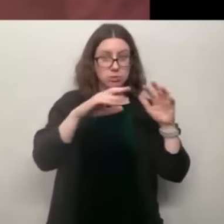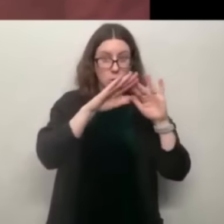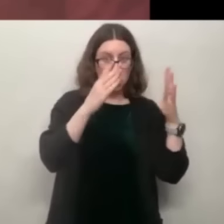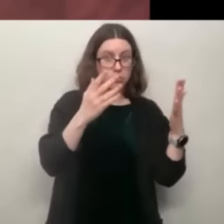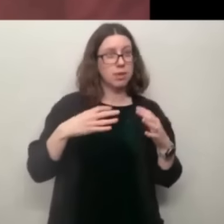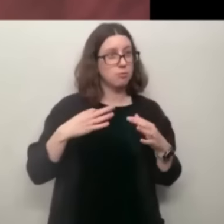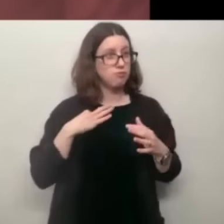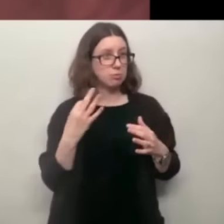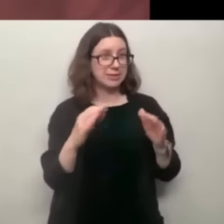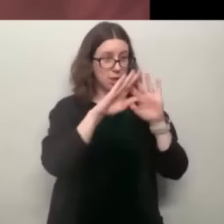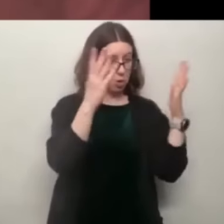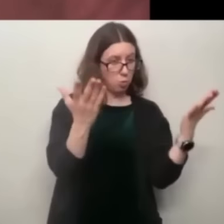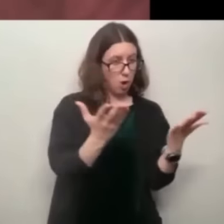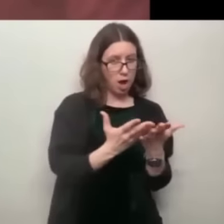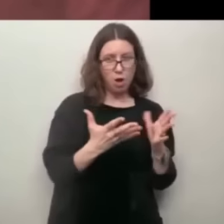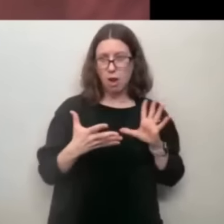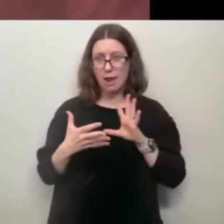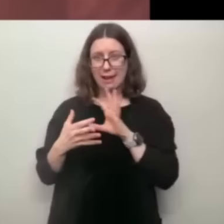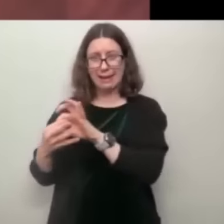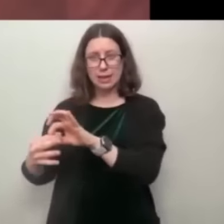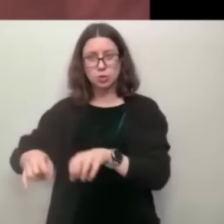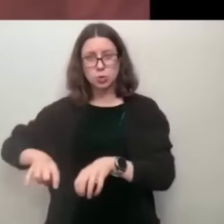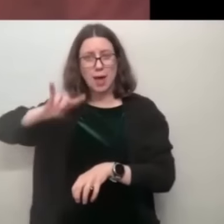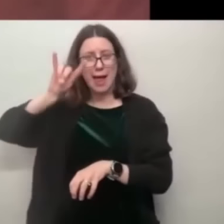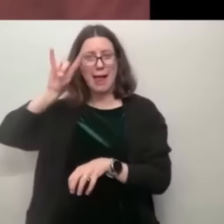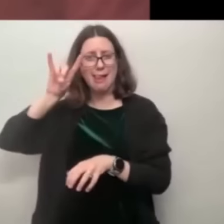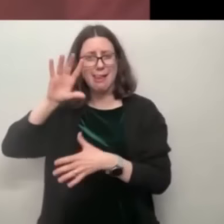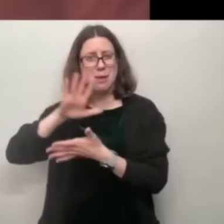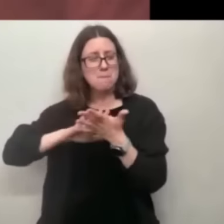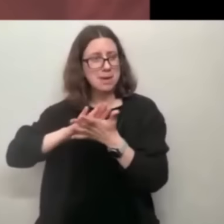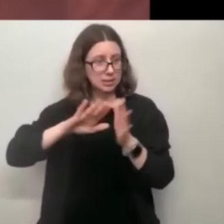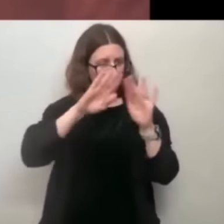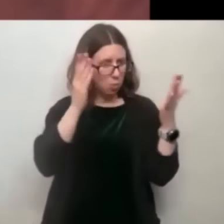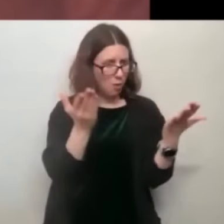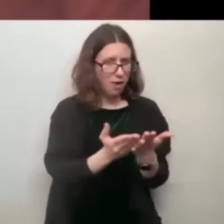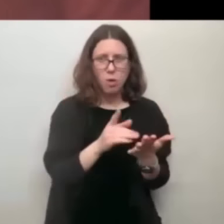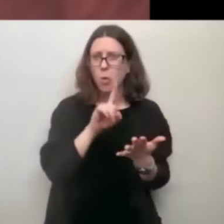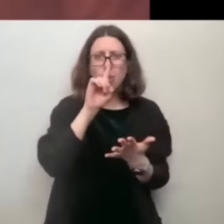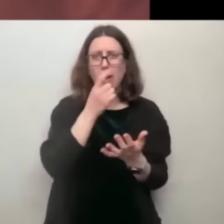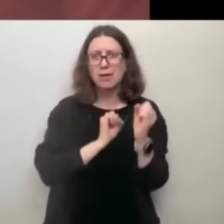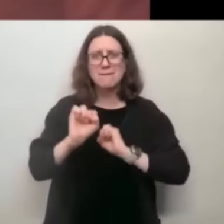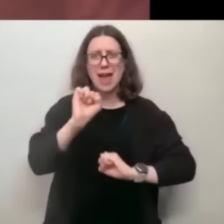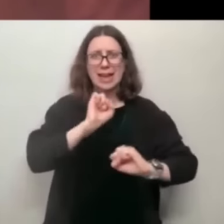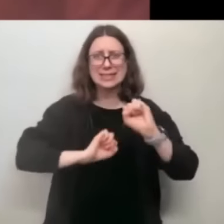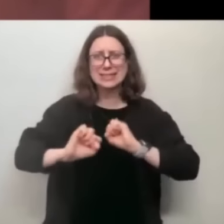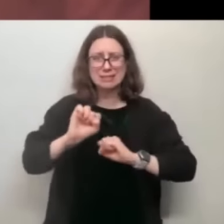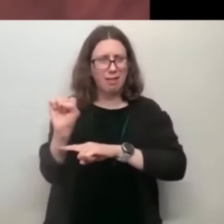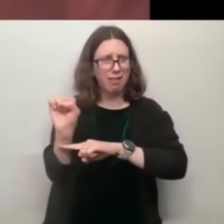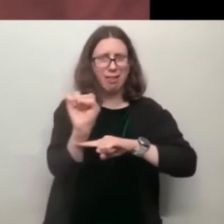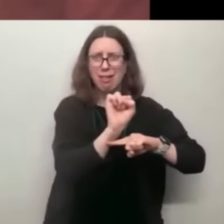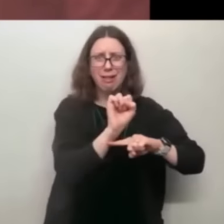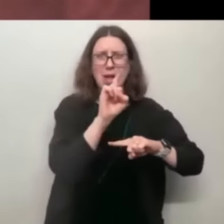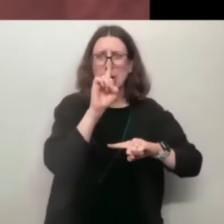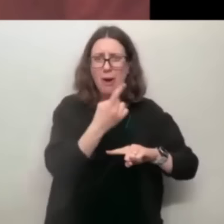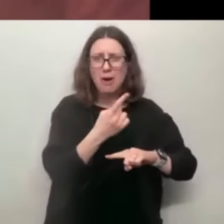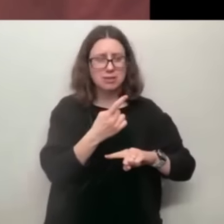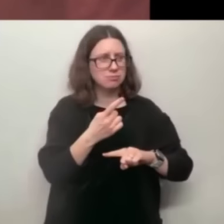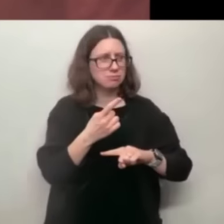The idea that the world was now defenseless in the face of industry is particularly profound, I feel, especially